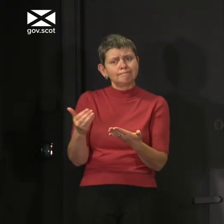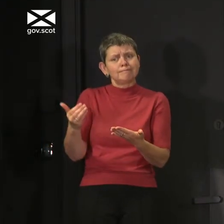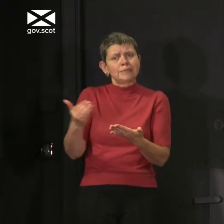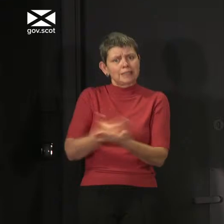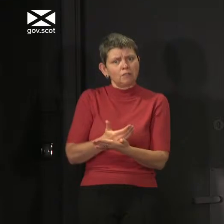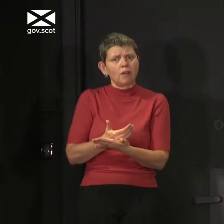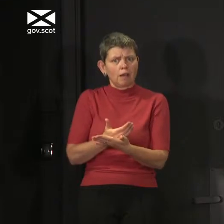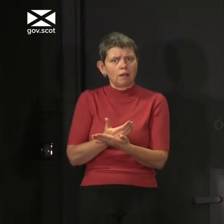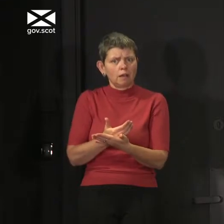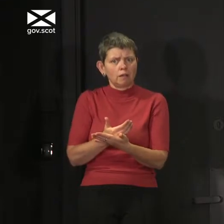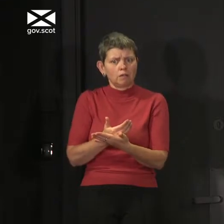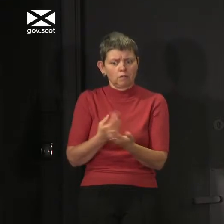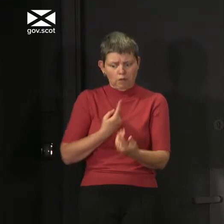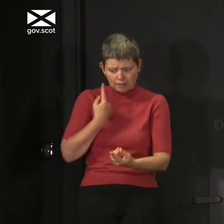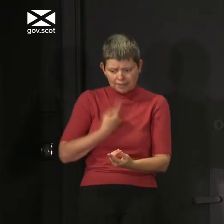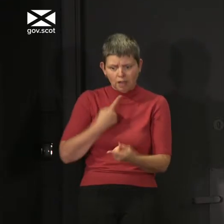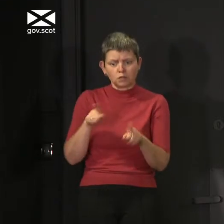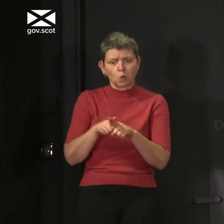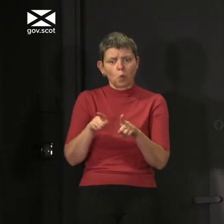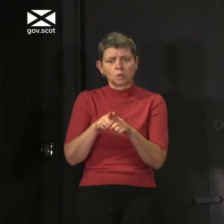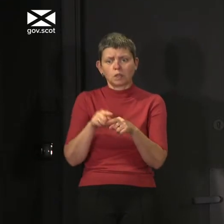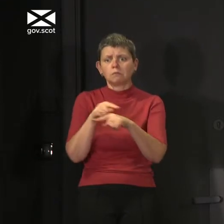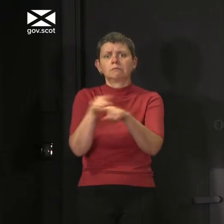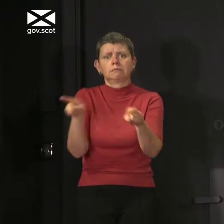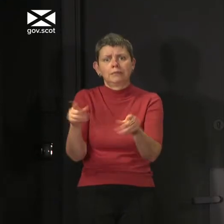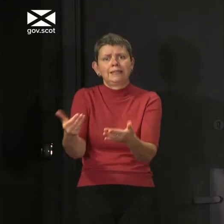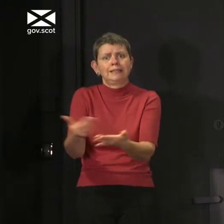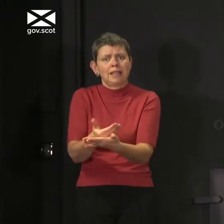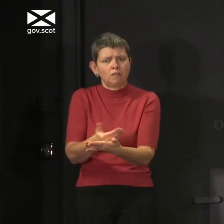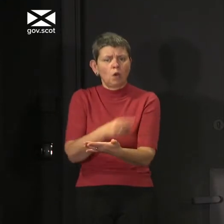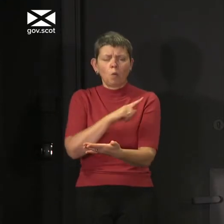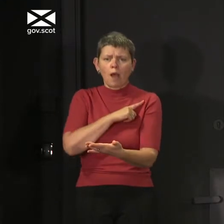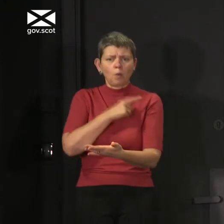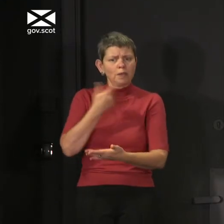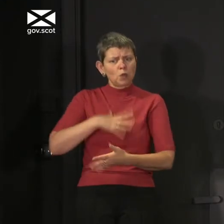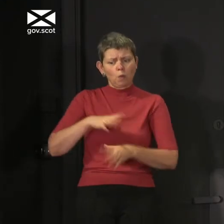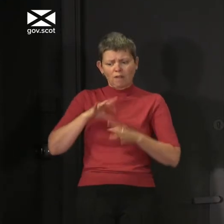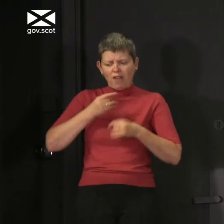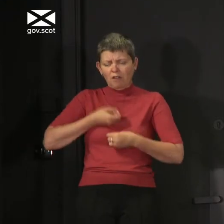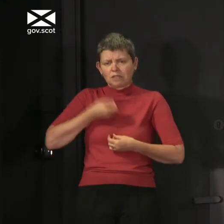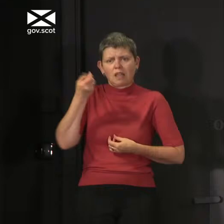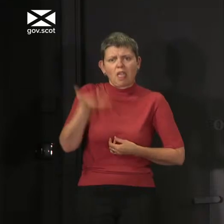it on to somebody who may be vulnerable and may become seriously ill. So please, do it